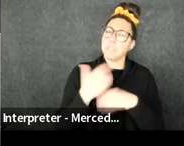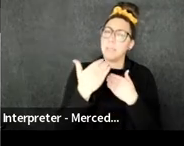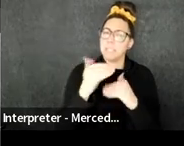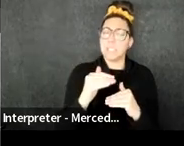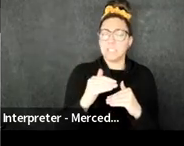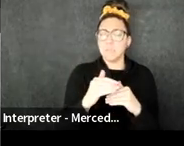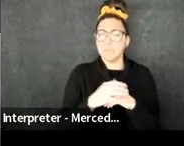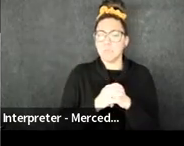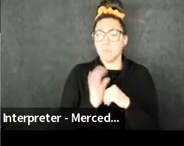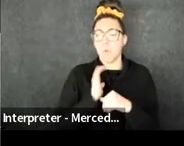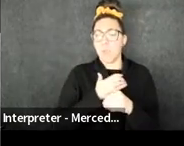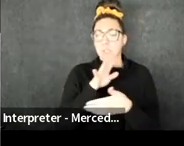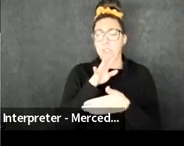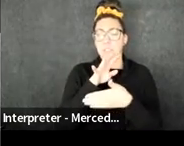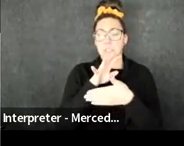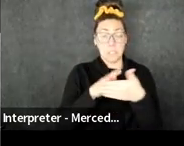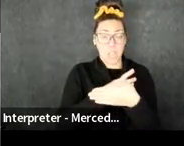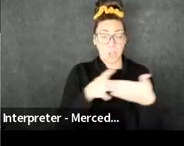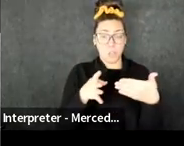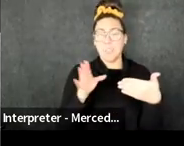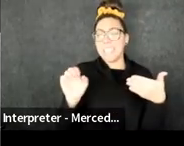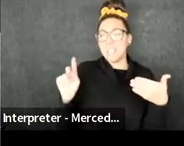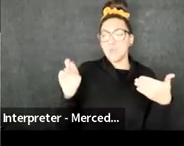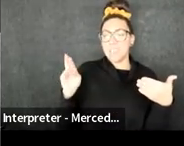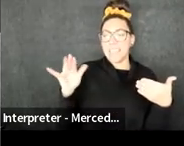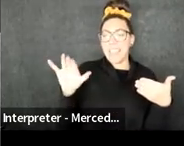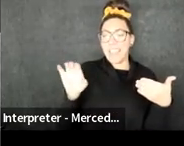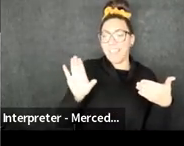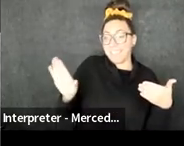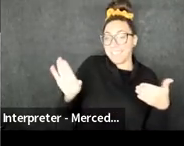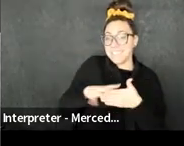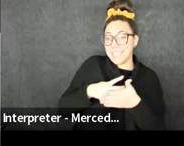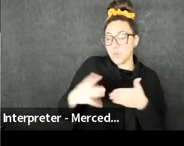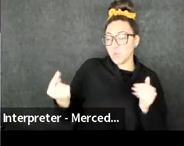So our schedules. So Enrique schedule is Tuesday and Thursdays